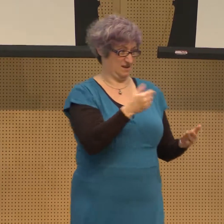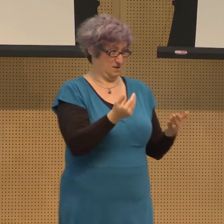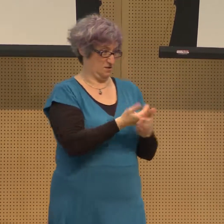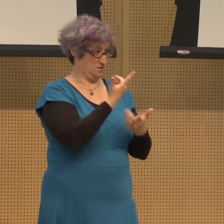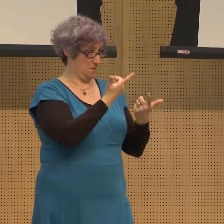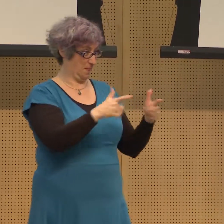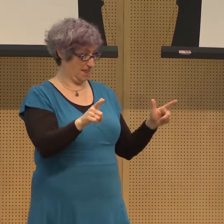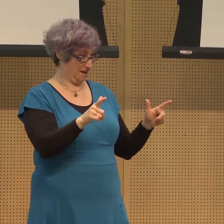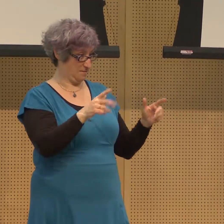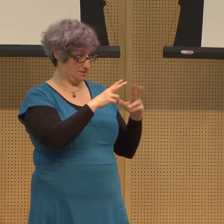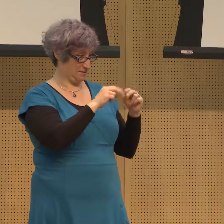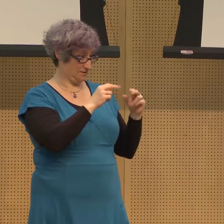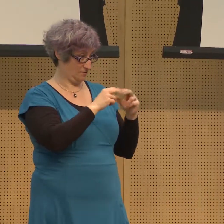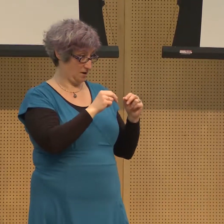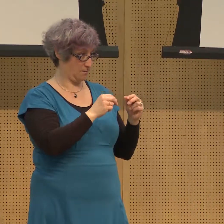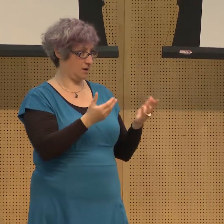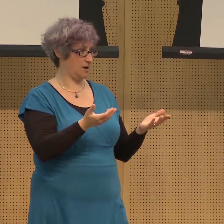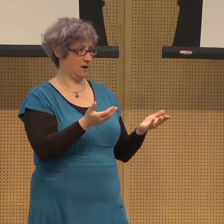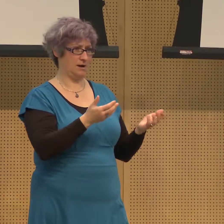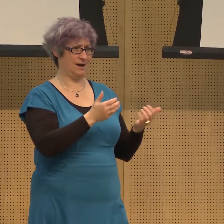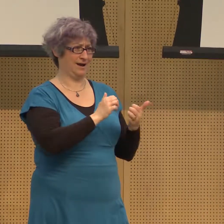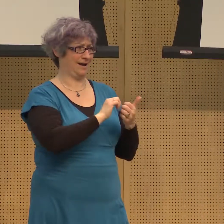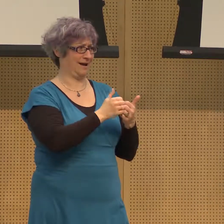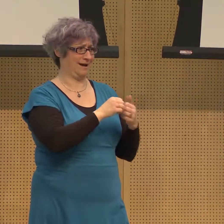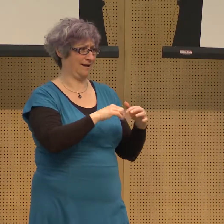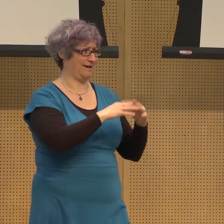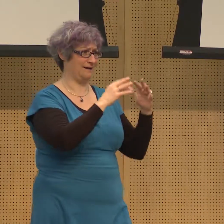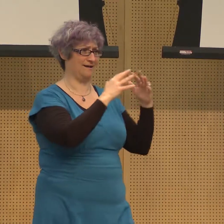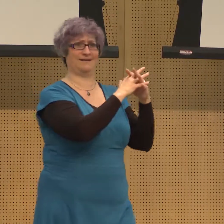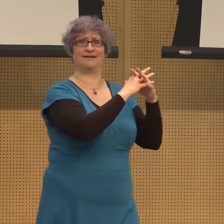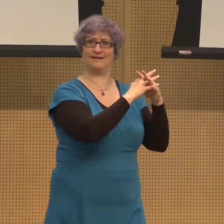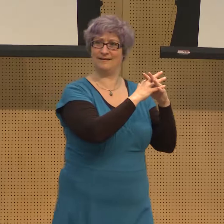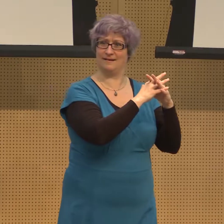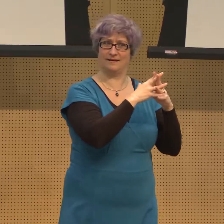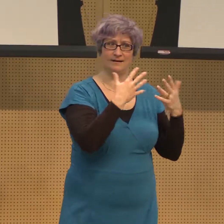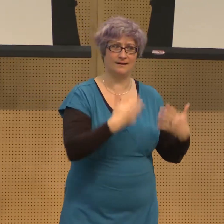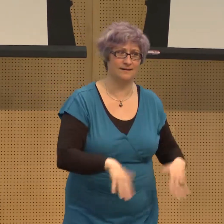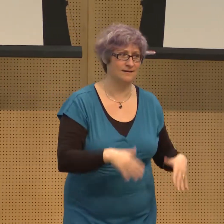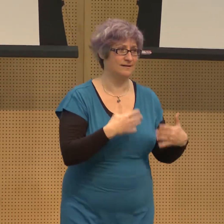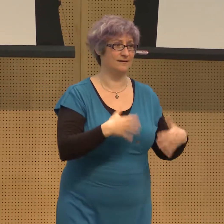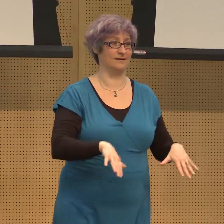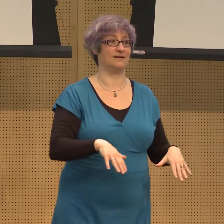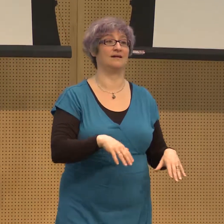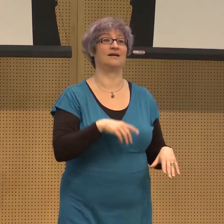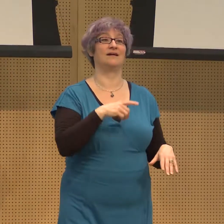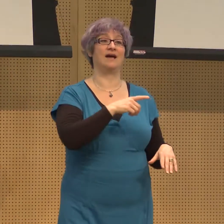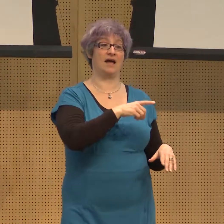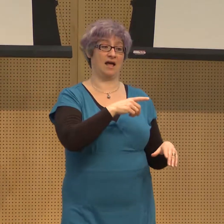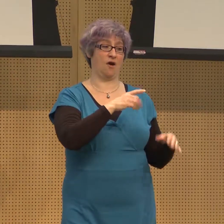It should be that you have a question that you want an answer to. So for me, it was figuring out